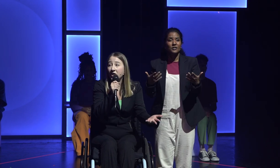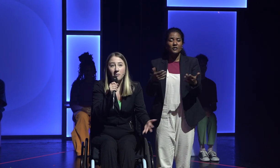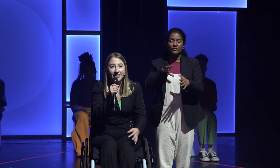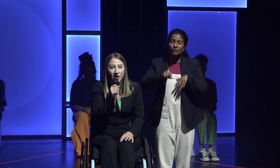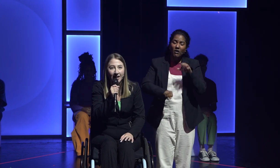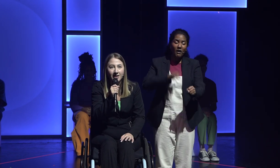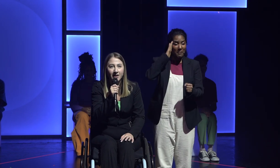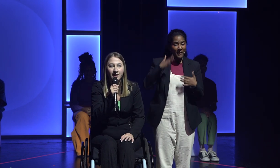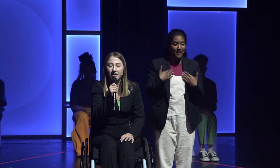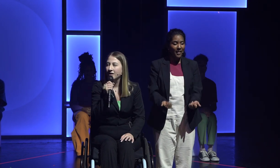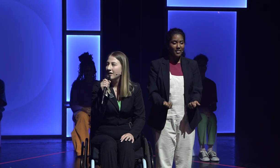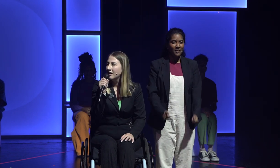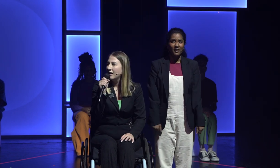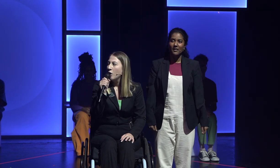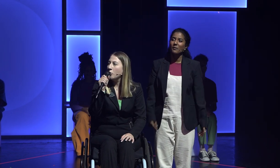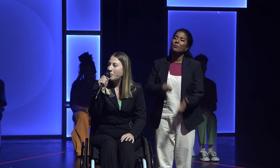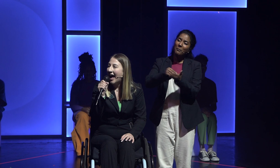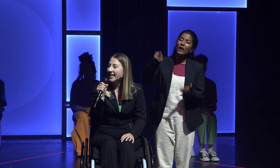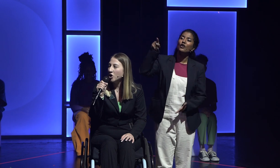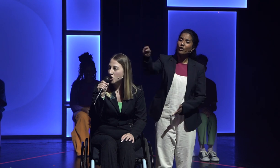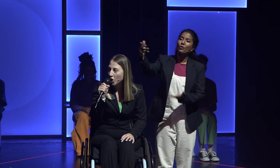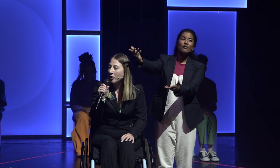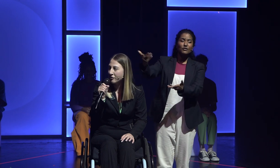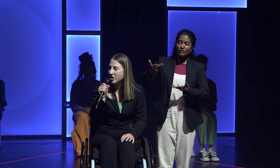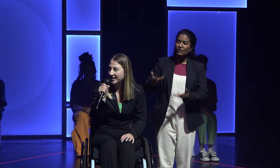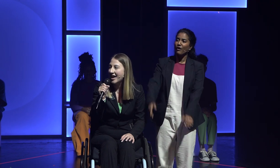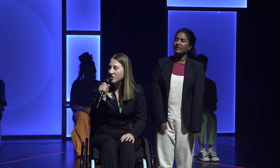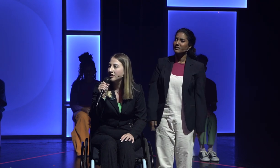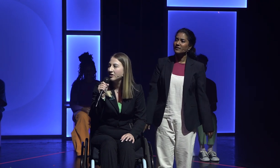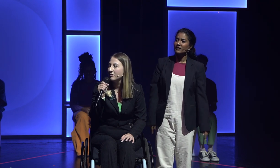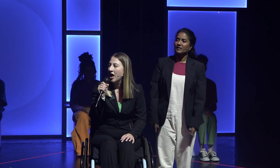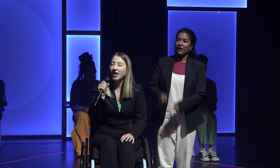our mental health. But we're paying you for a service